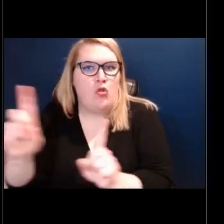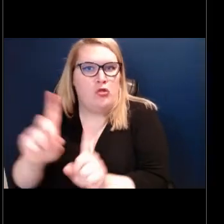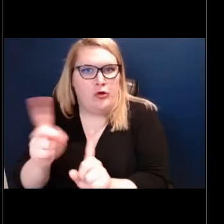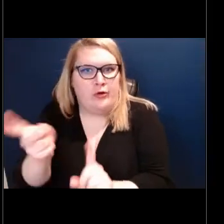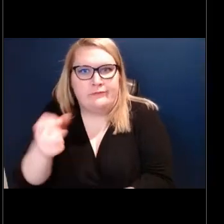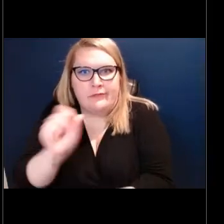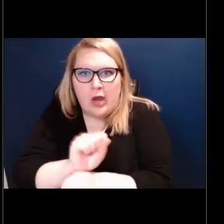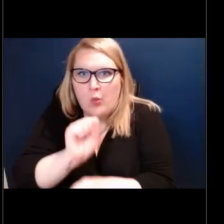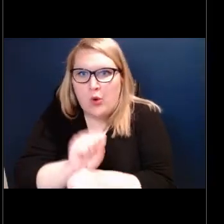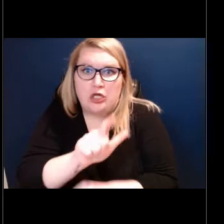to monitor the system,